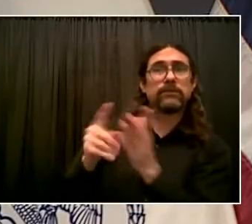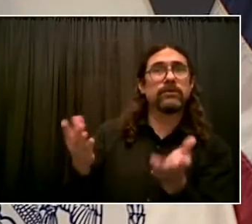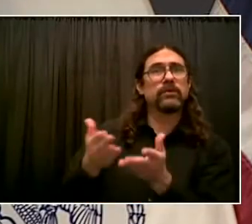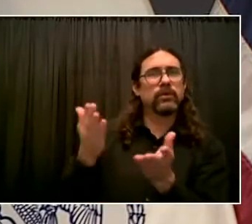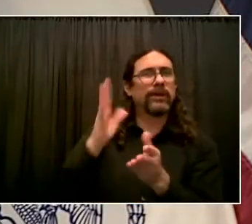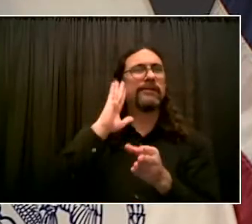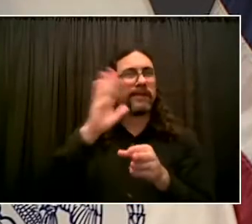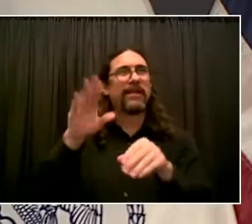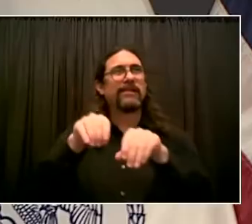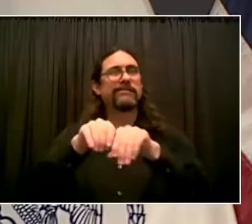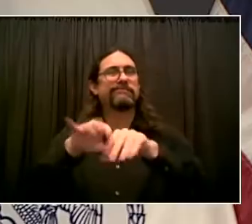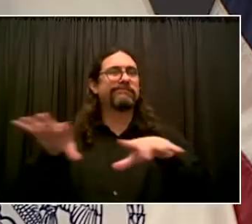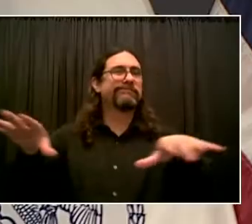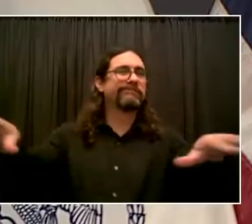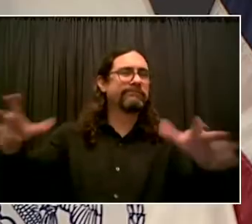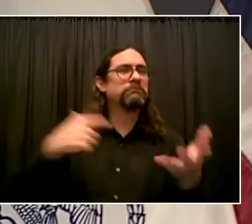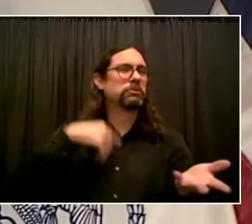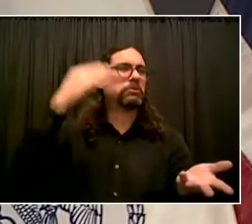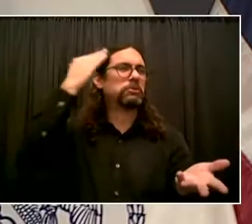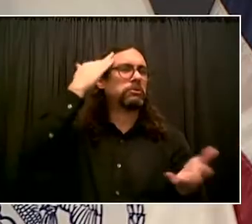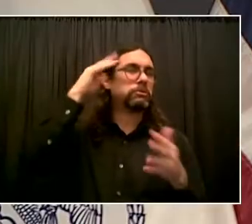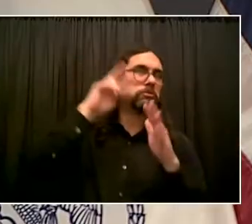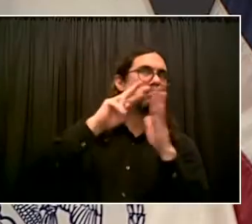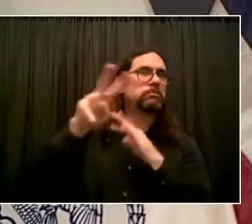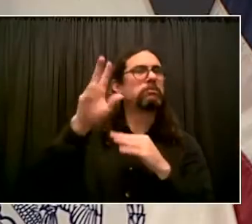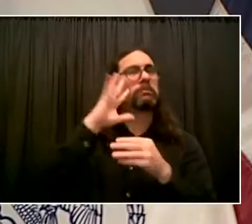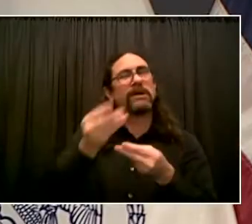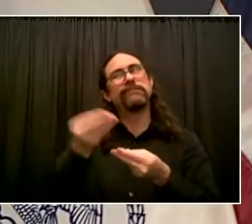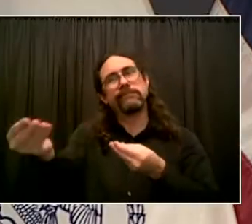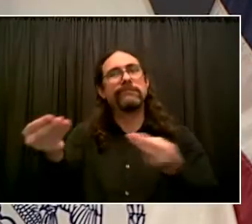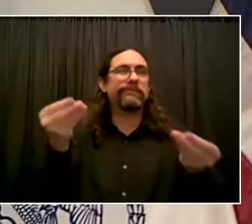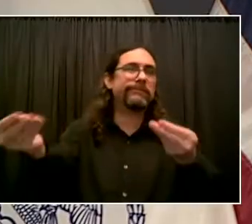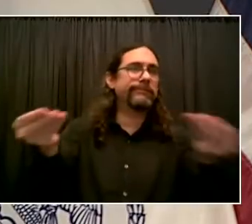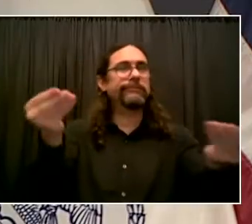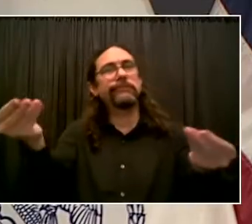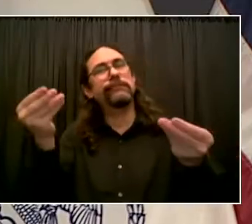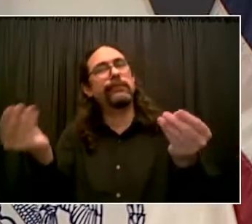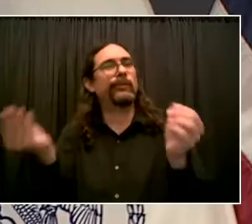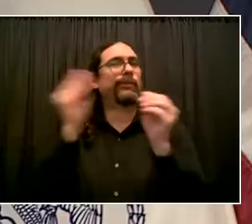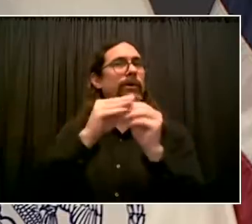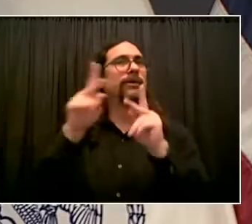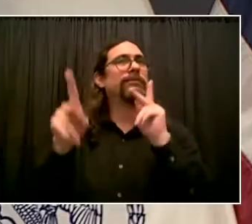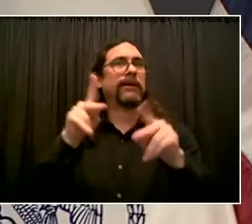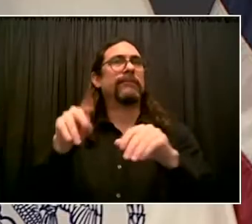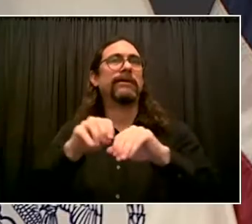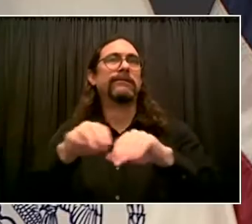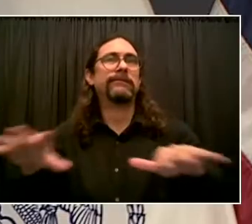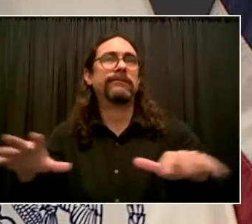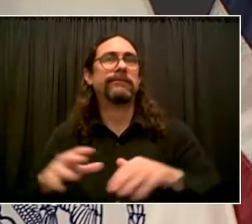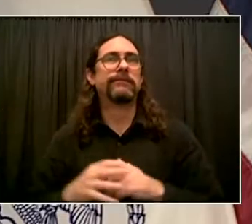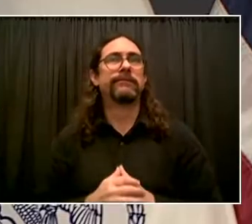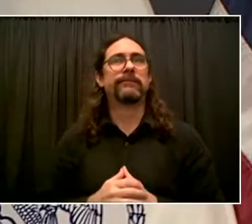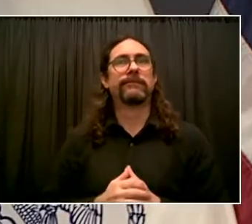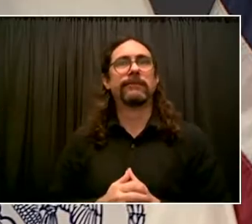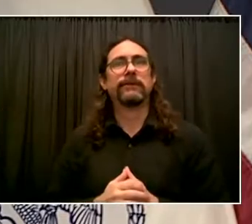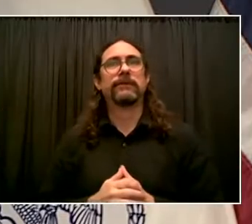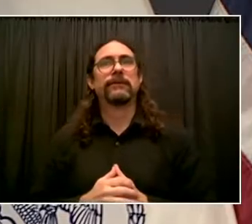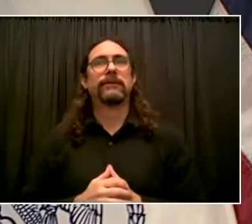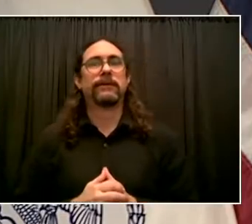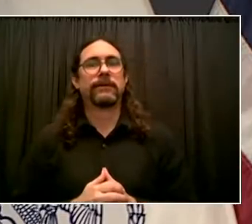TO SPREAD, IT HEARS TO BE AT THIS MOMENT VERY TRANSMISSIBLE, WE ARE WAITING FOR MORE FACTS AND EVIDENCE BUT THAT IS WHAT WE